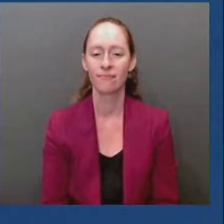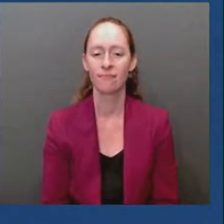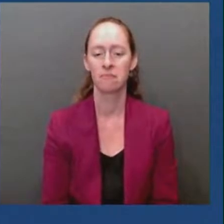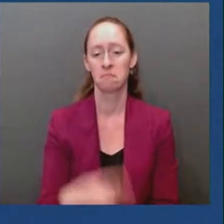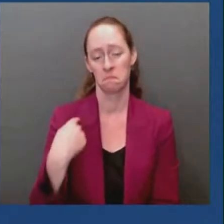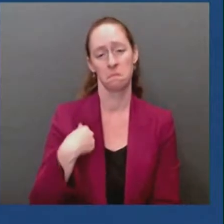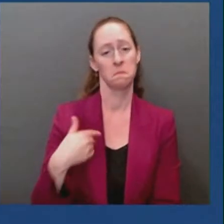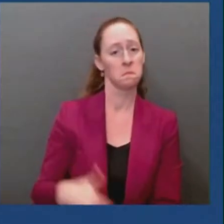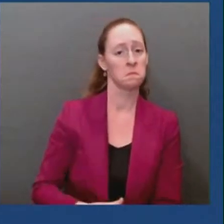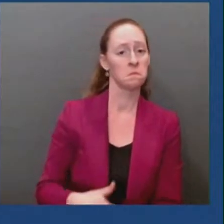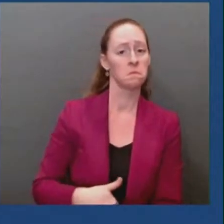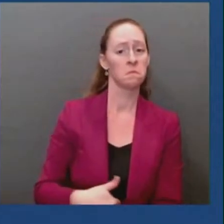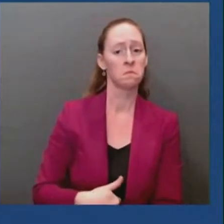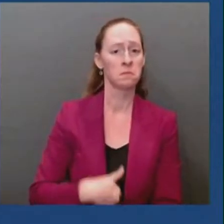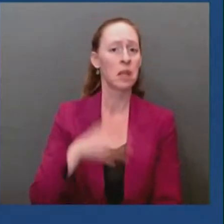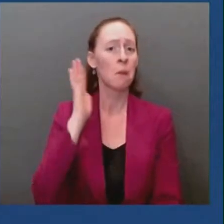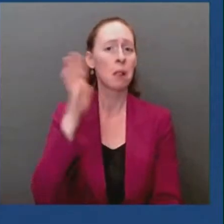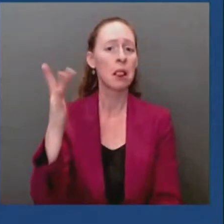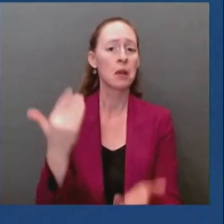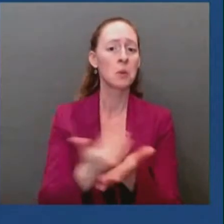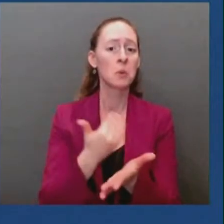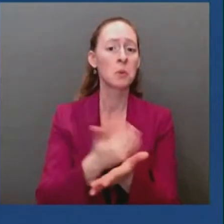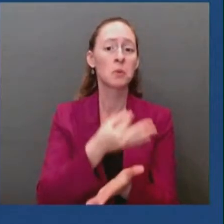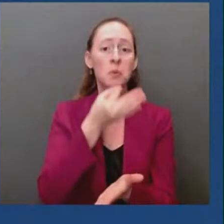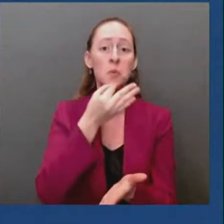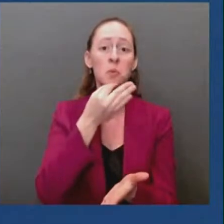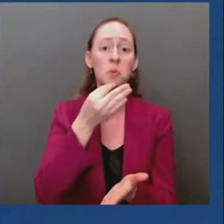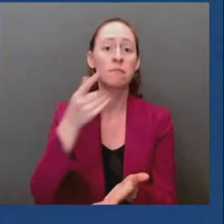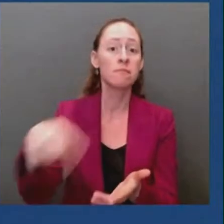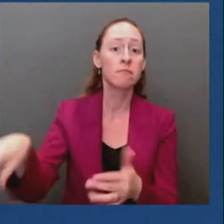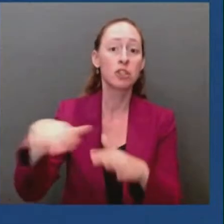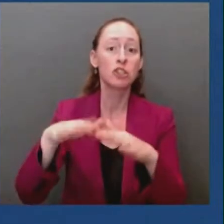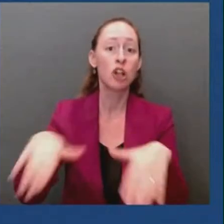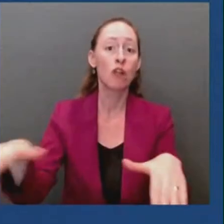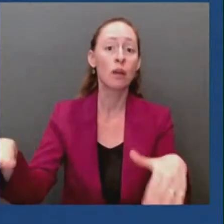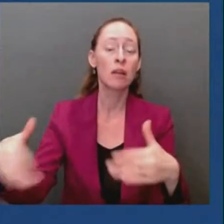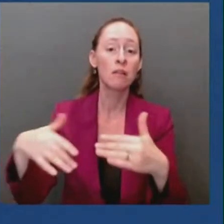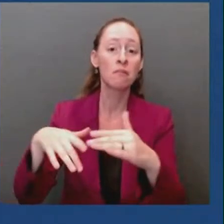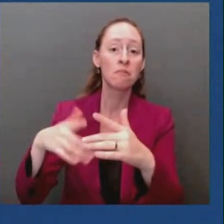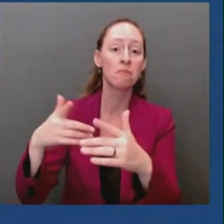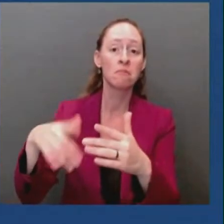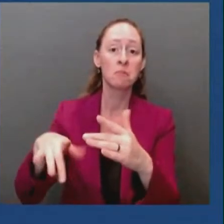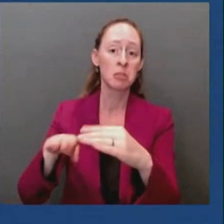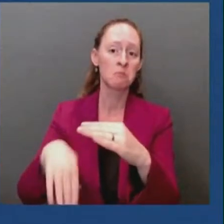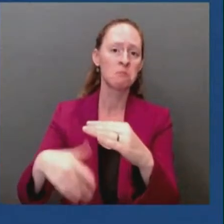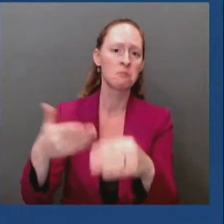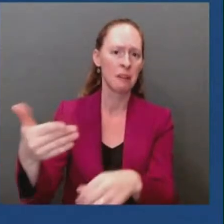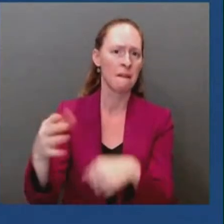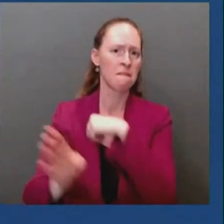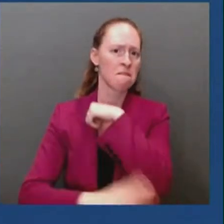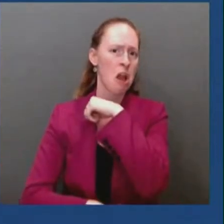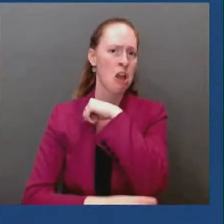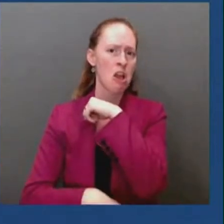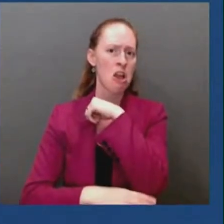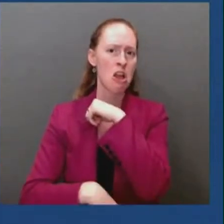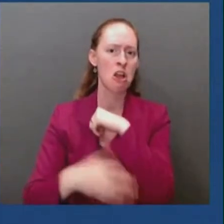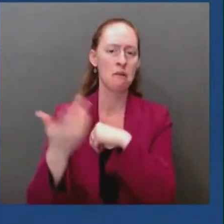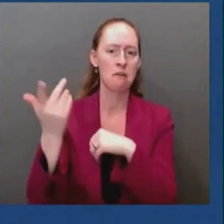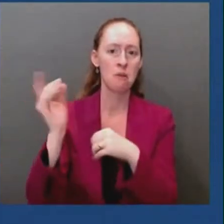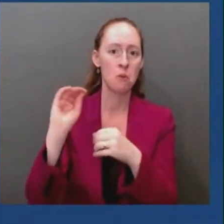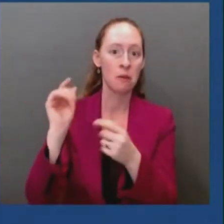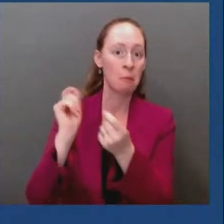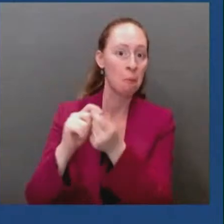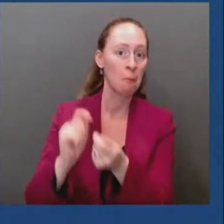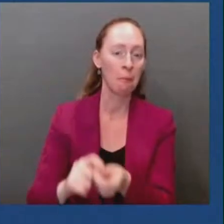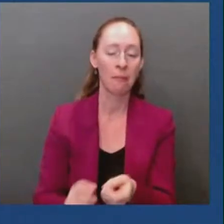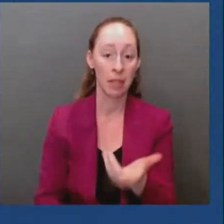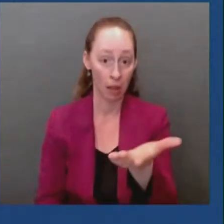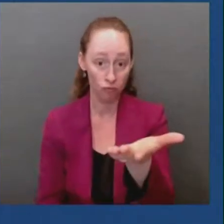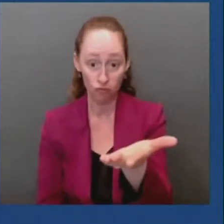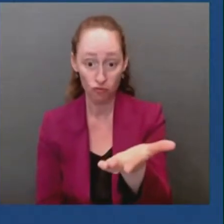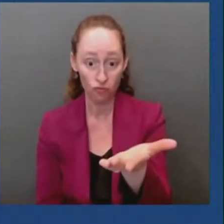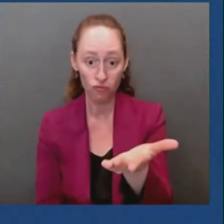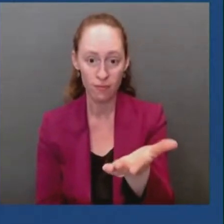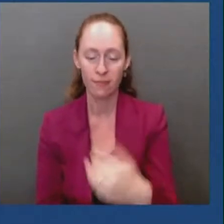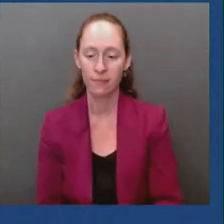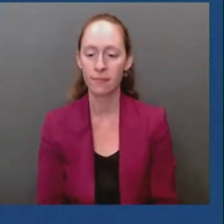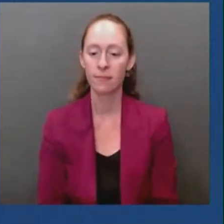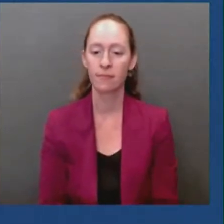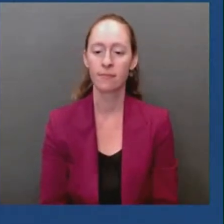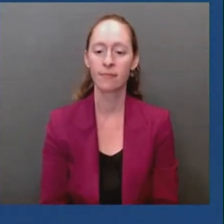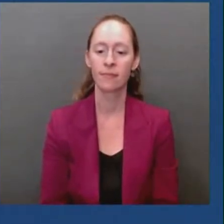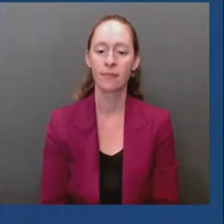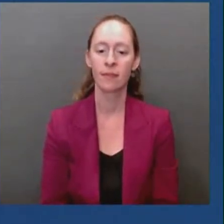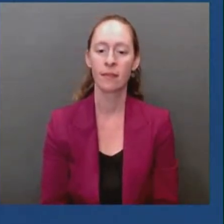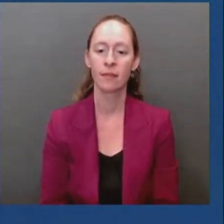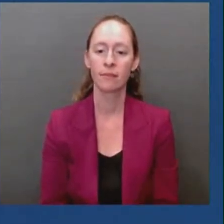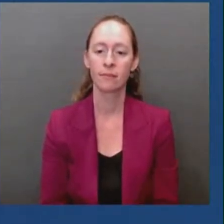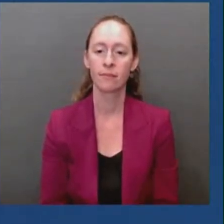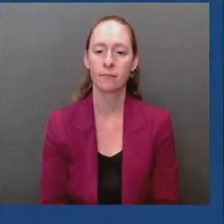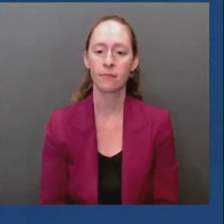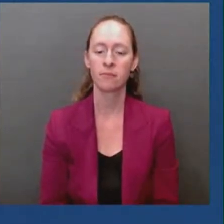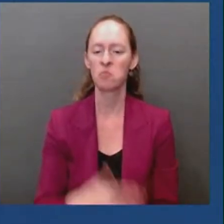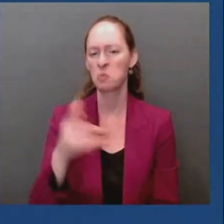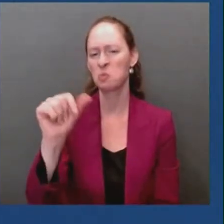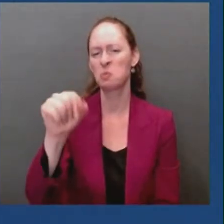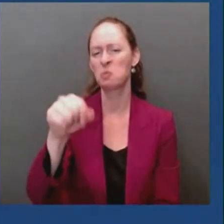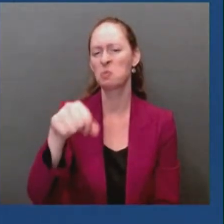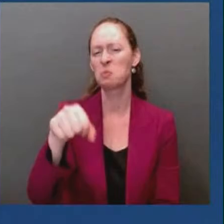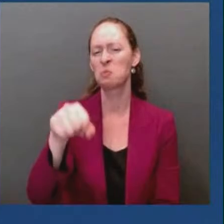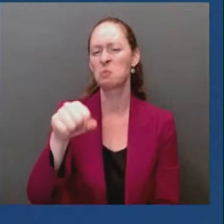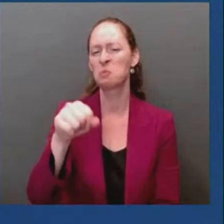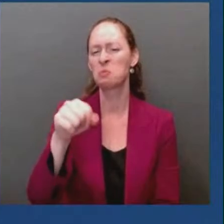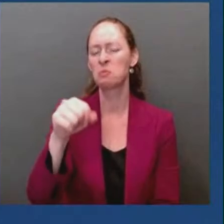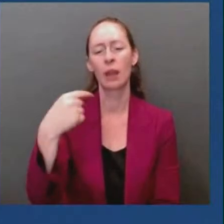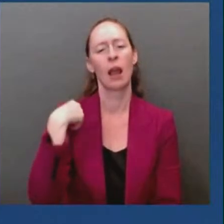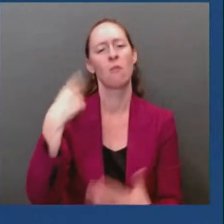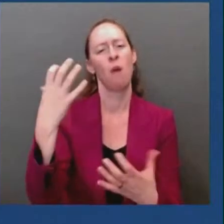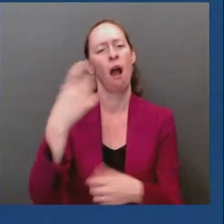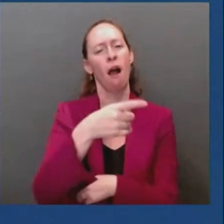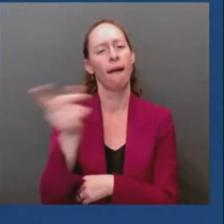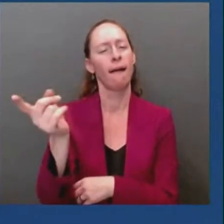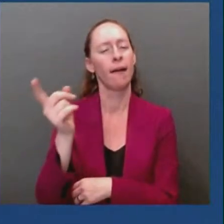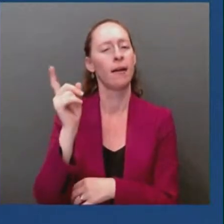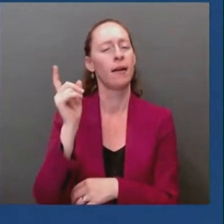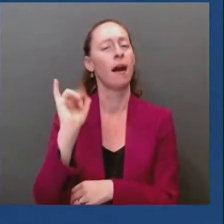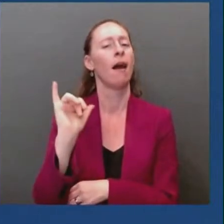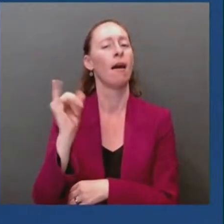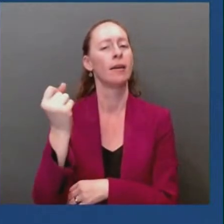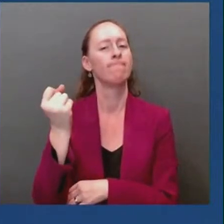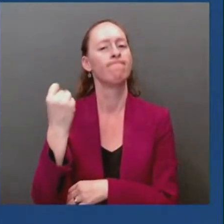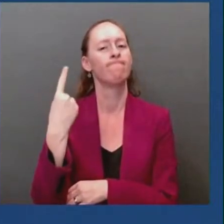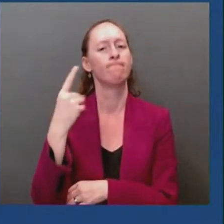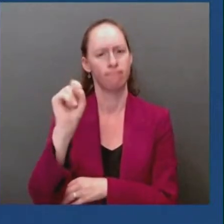ASSESSMENTS, I EXPECT THAT